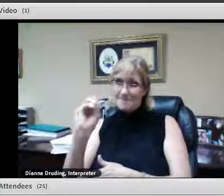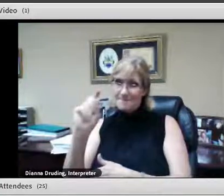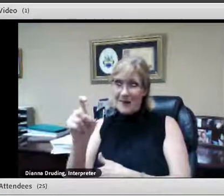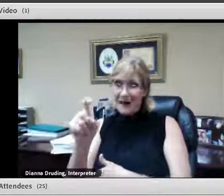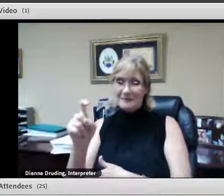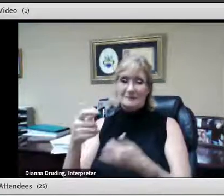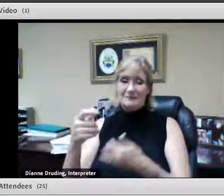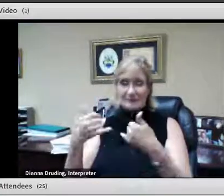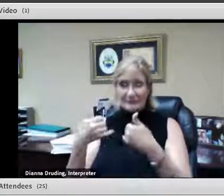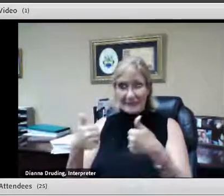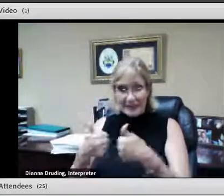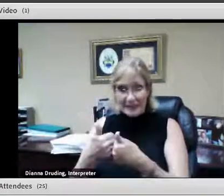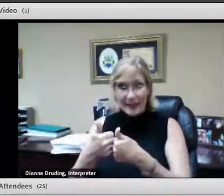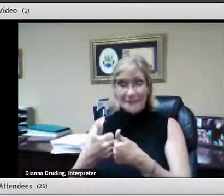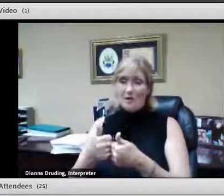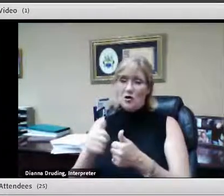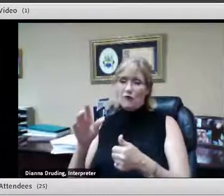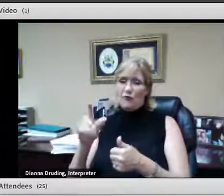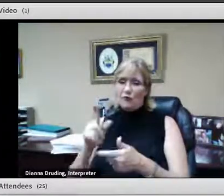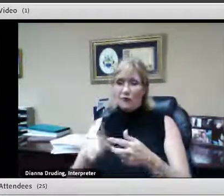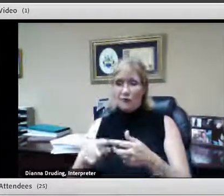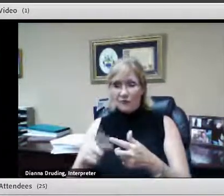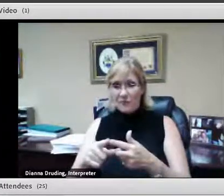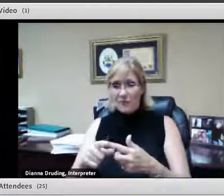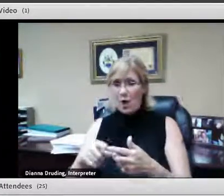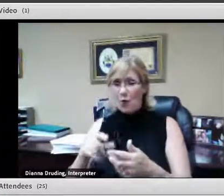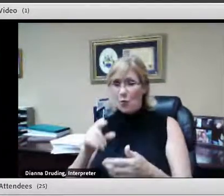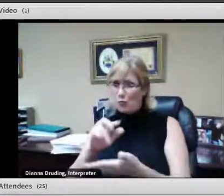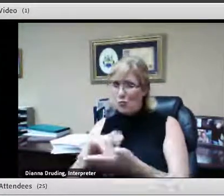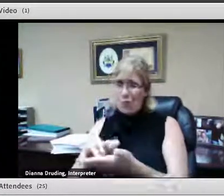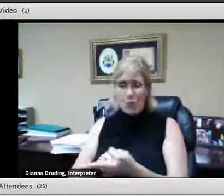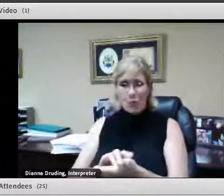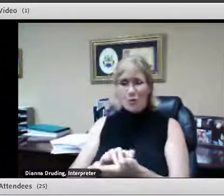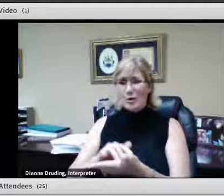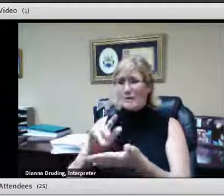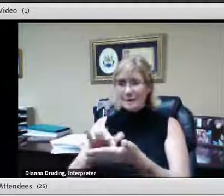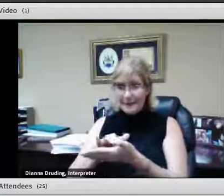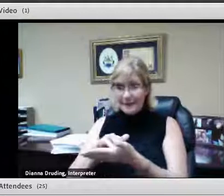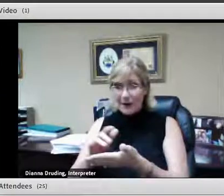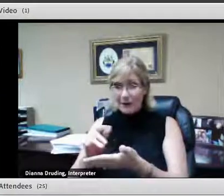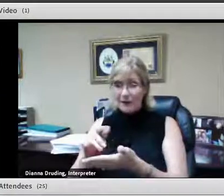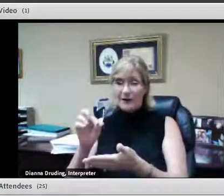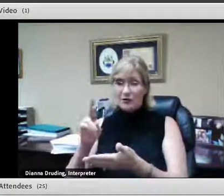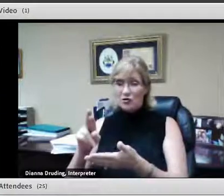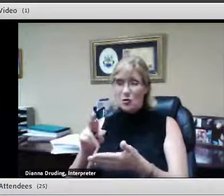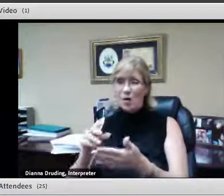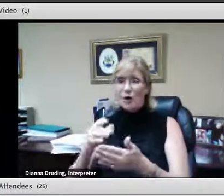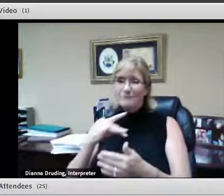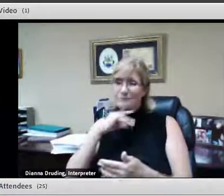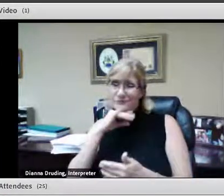to working graphing calculators. It has no point. The game literally has no point. There's no end goal. There's no levels.